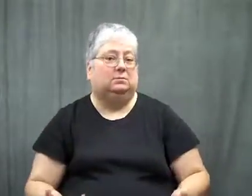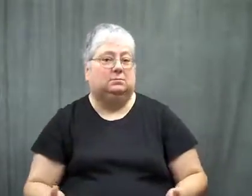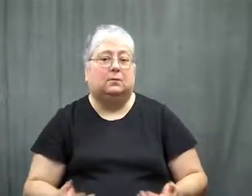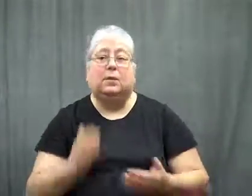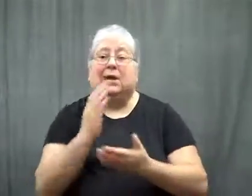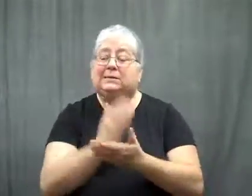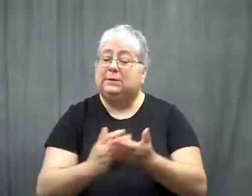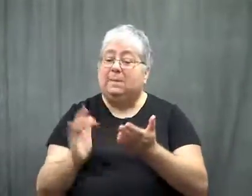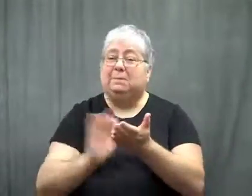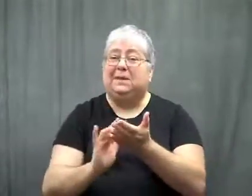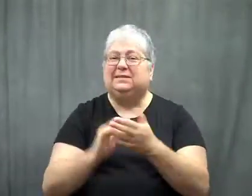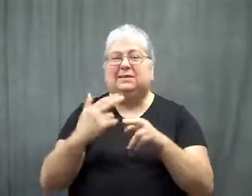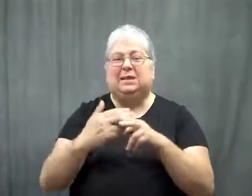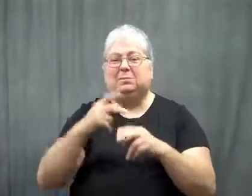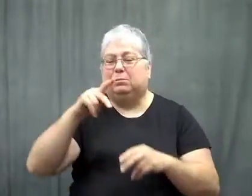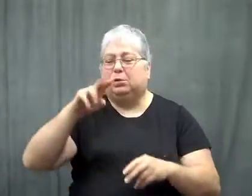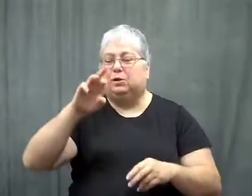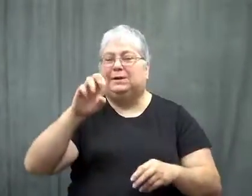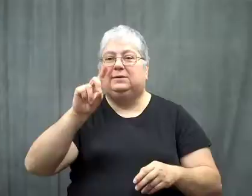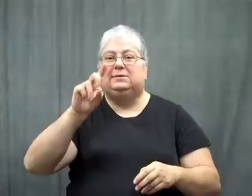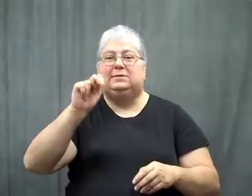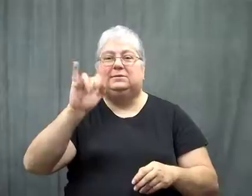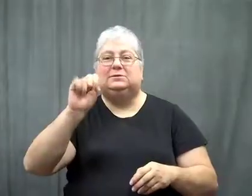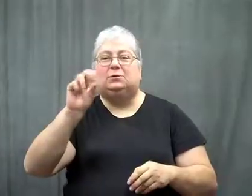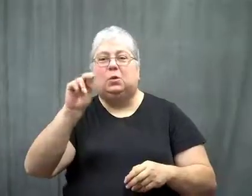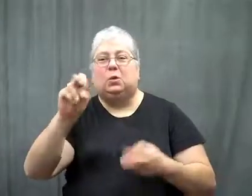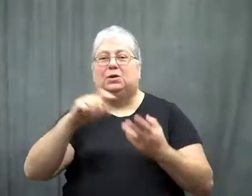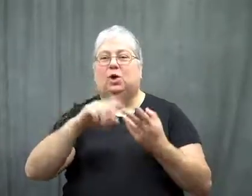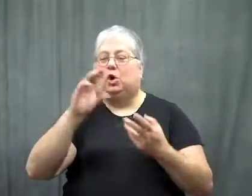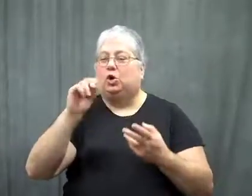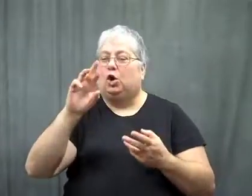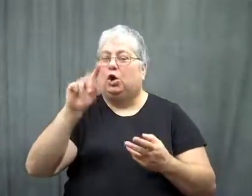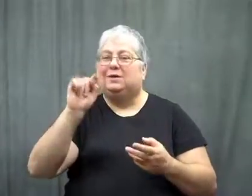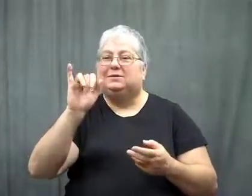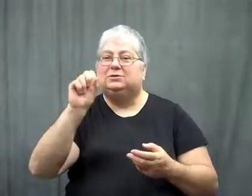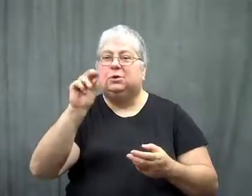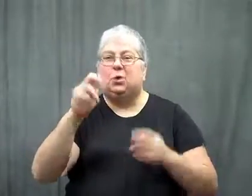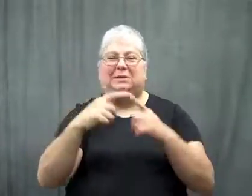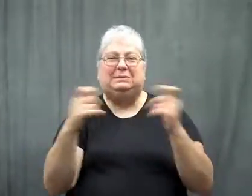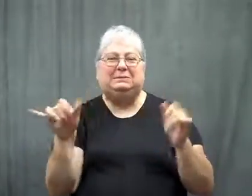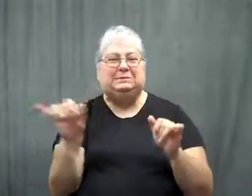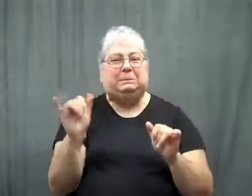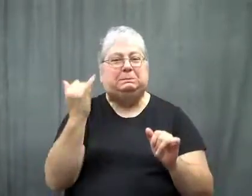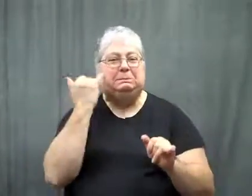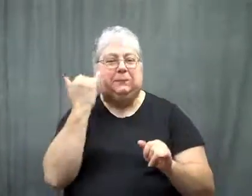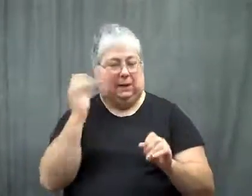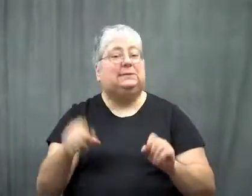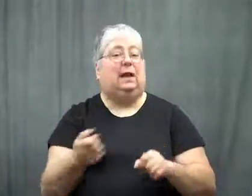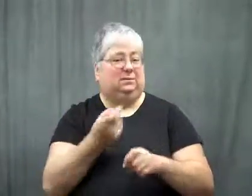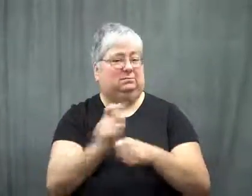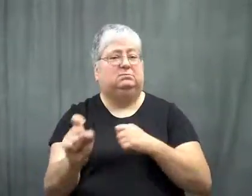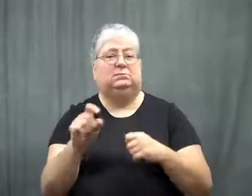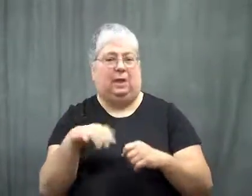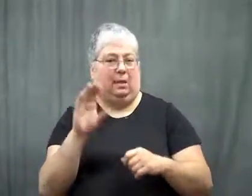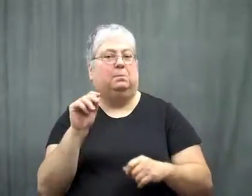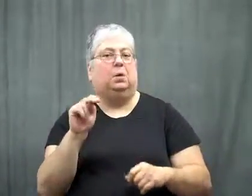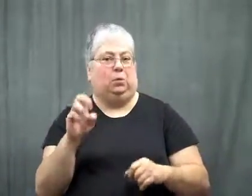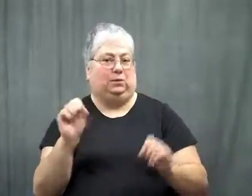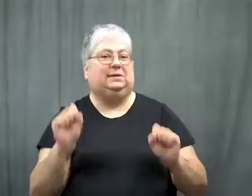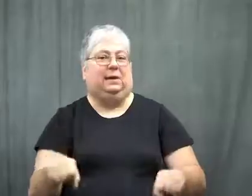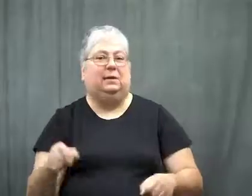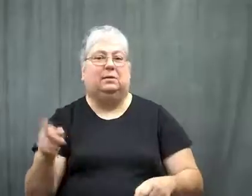Medications like prednisone, cortisone and others can cause weakened bones.